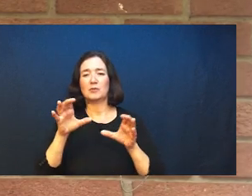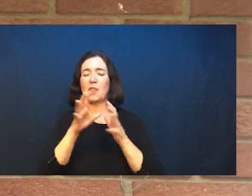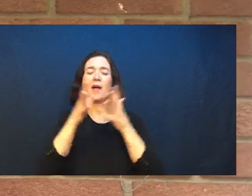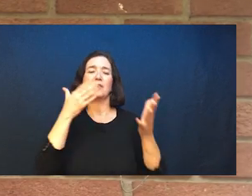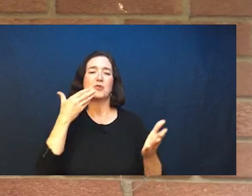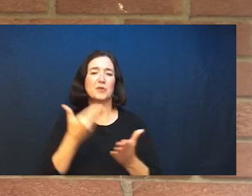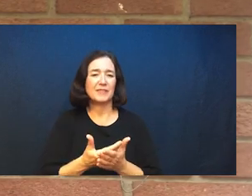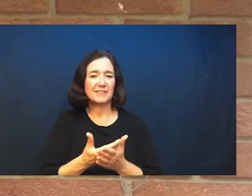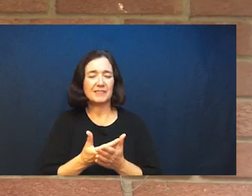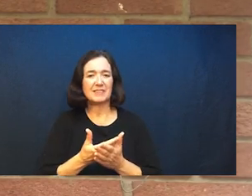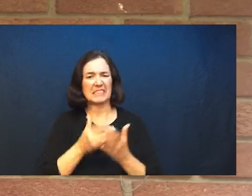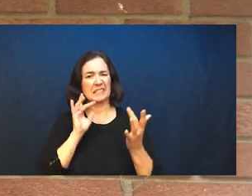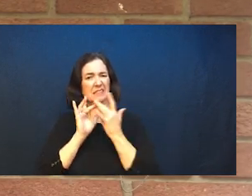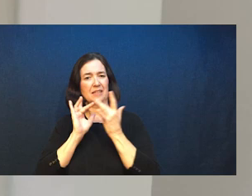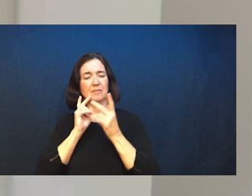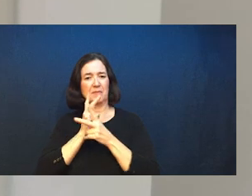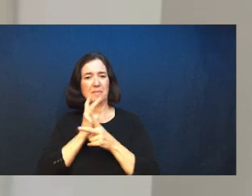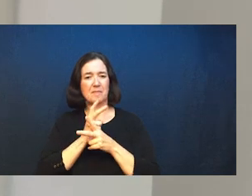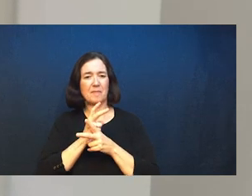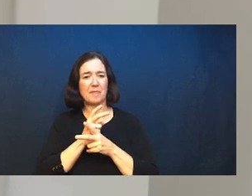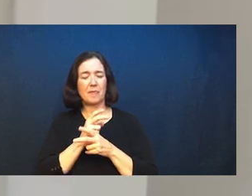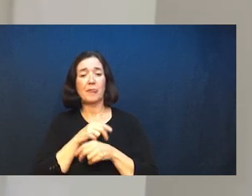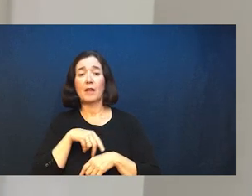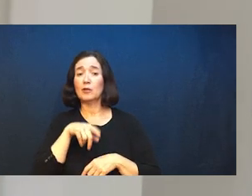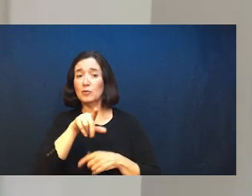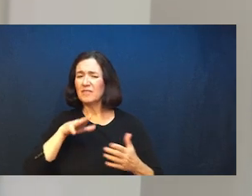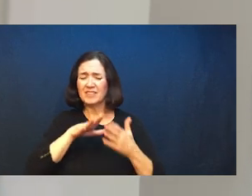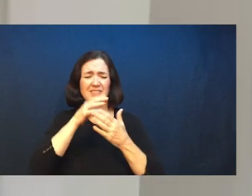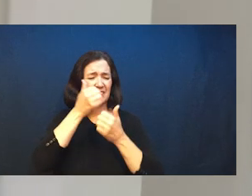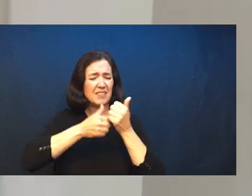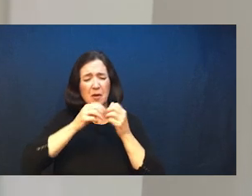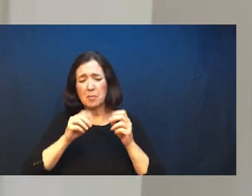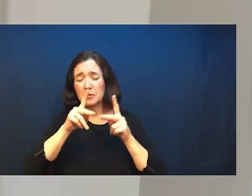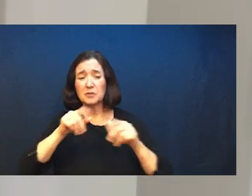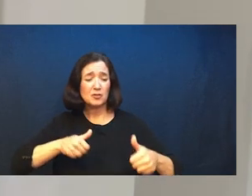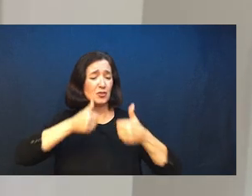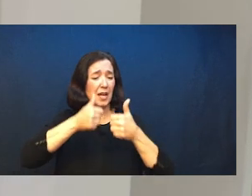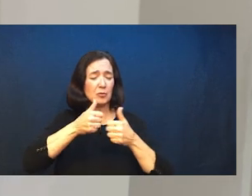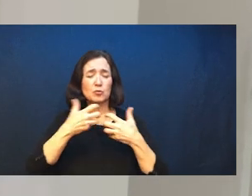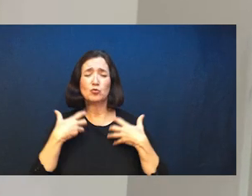And you have faced every opportunity and every challenge with strength and grace, and I couldn't be more proud.